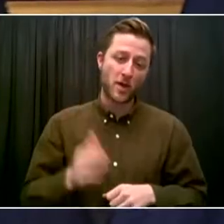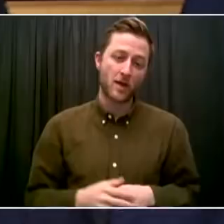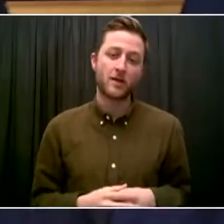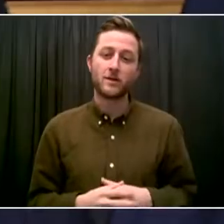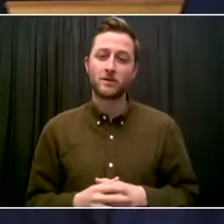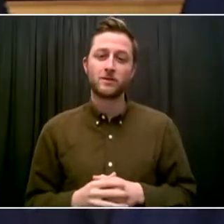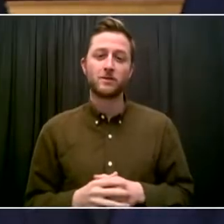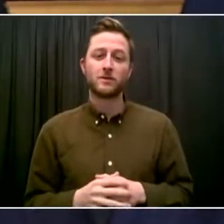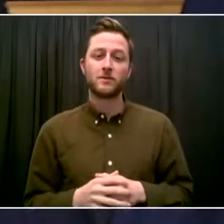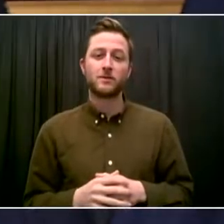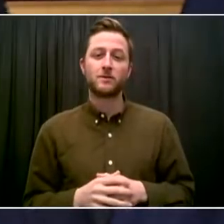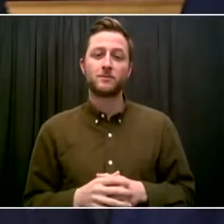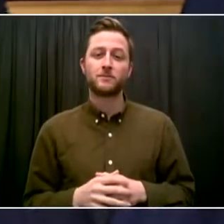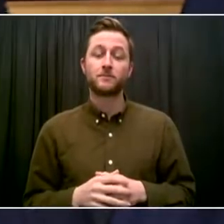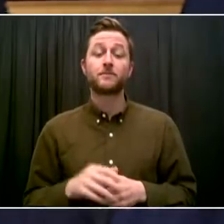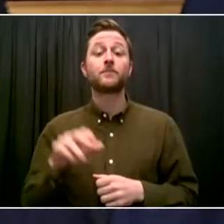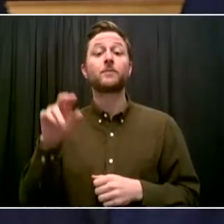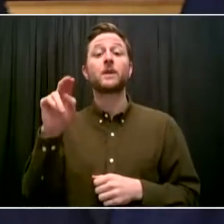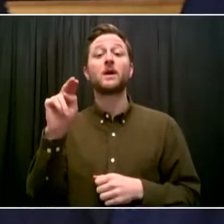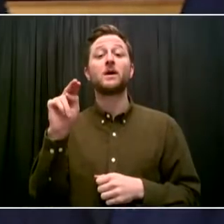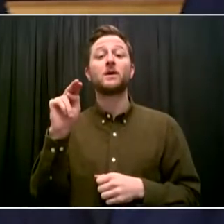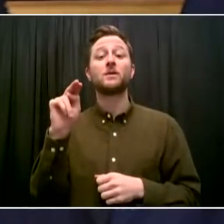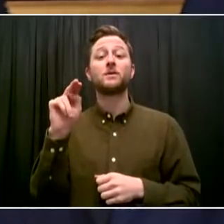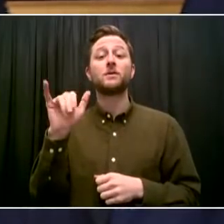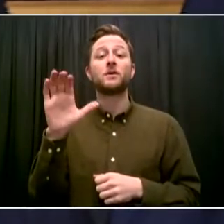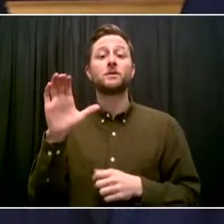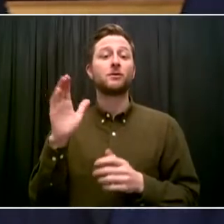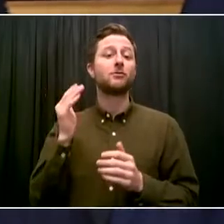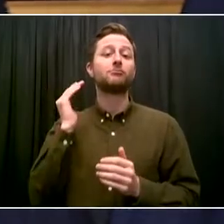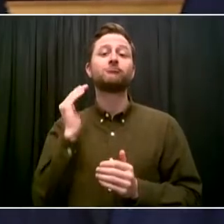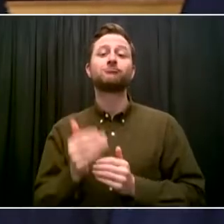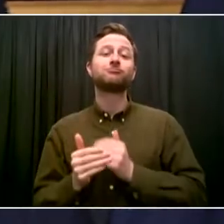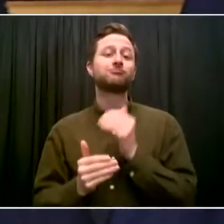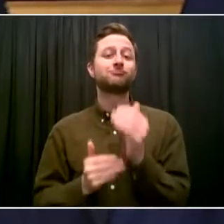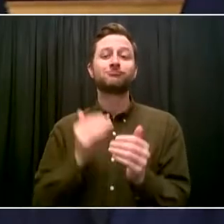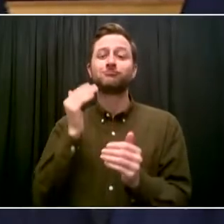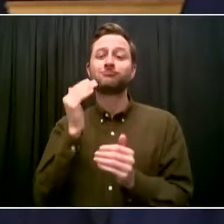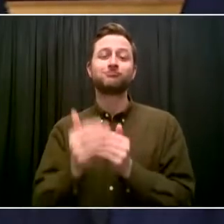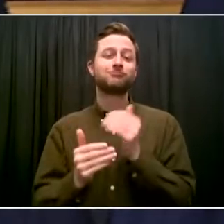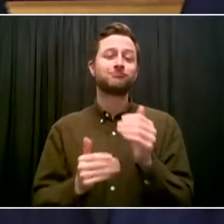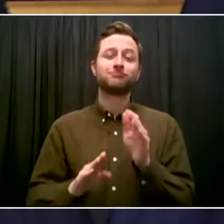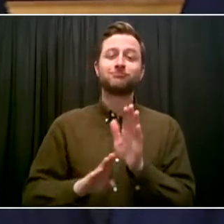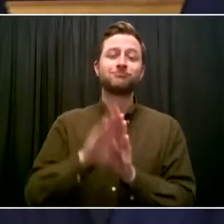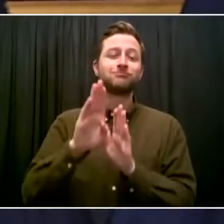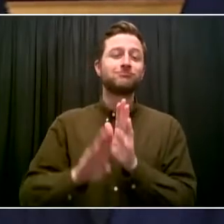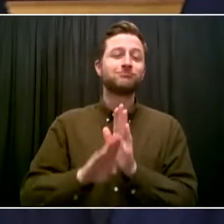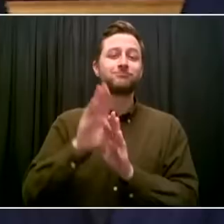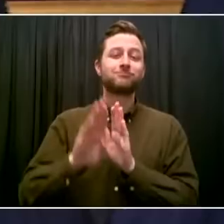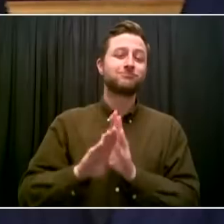AGAIN. PLEASE HEAR ME NEW YORKERS, OUR SCHOOLS ARE GOING